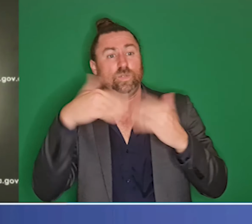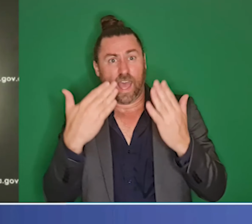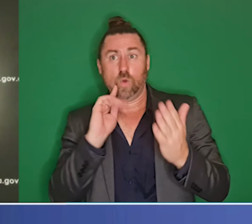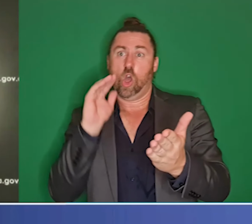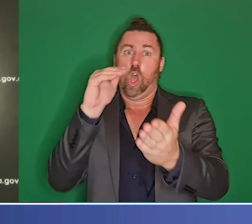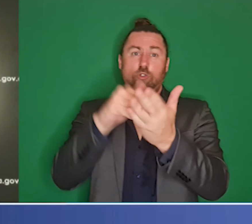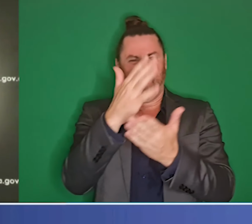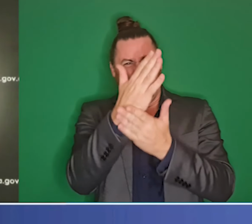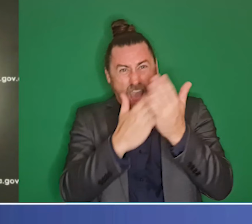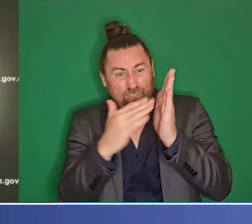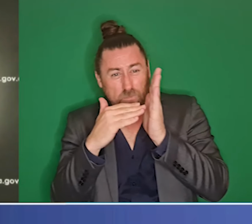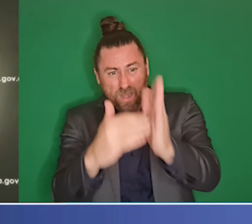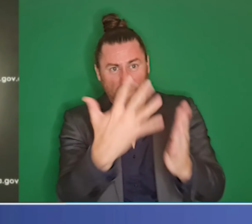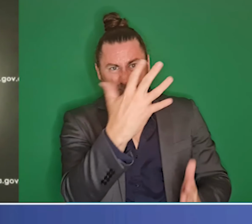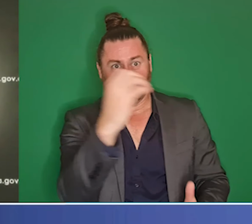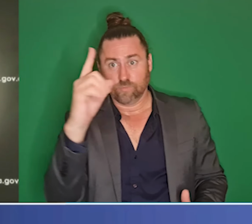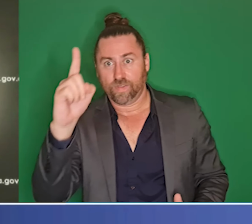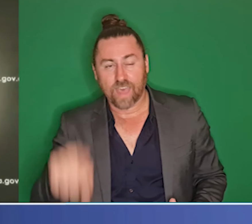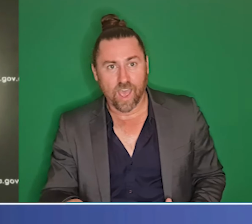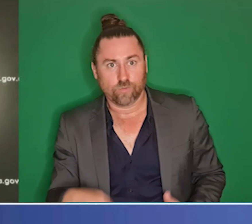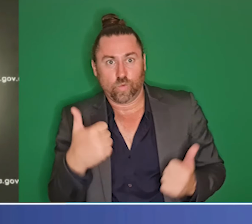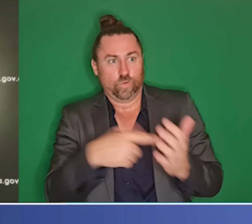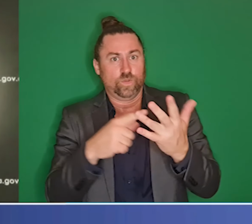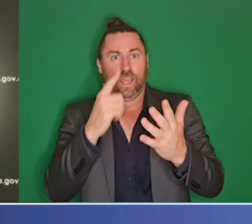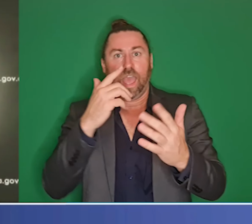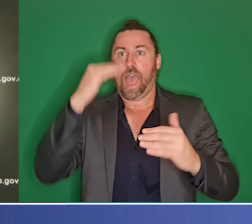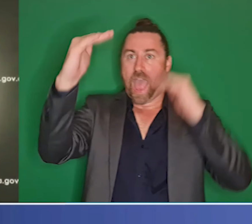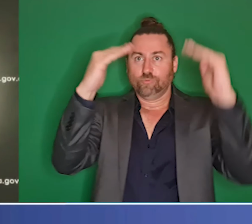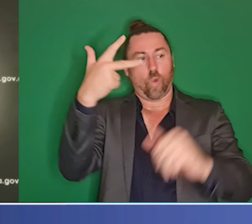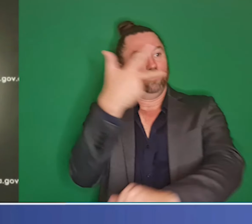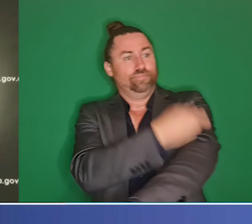So our parents are coming forward. Our kids are coming forward very bravely.